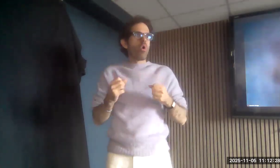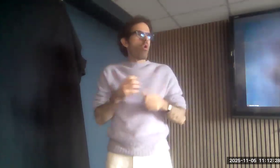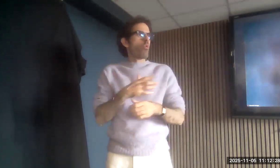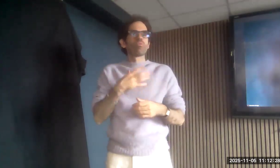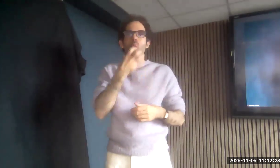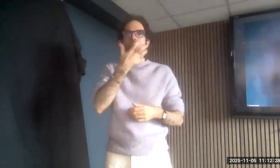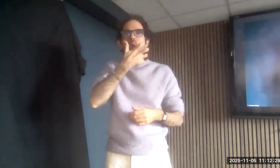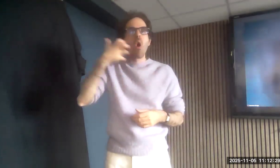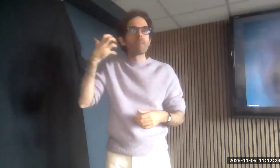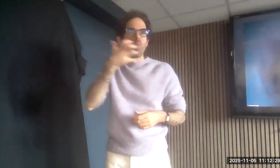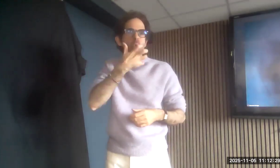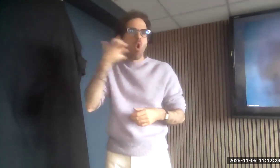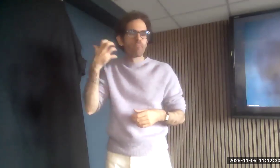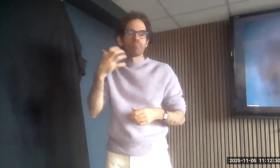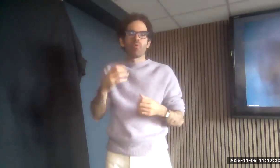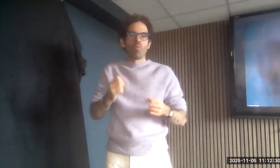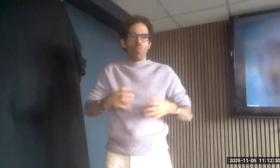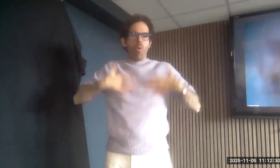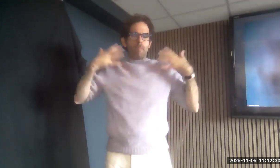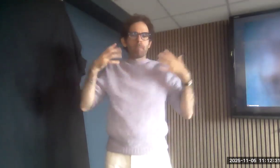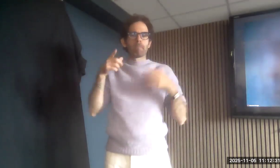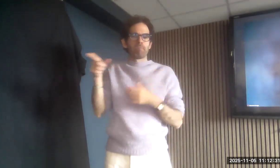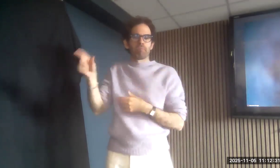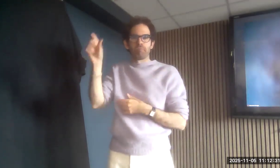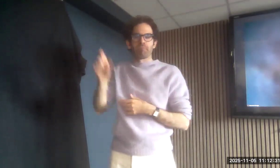different here.